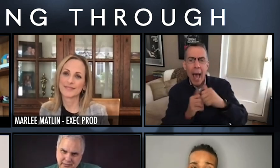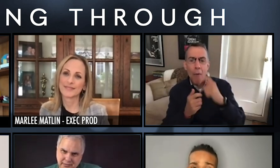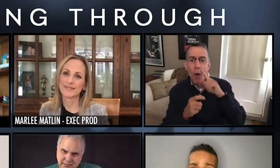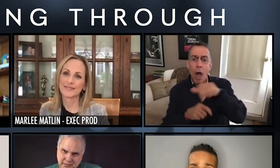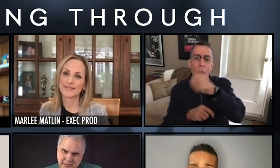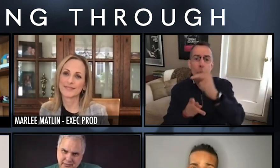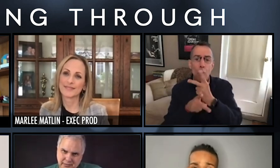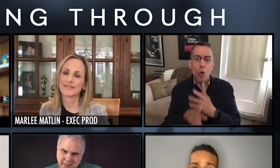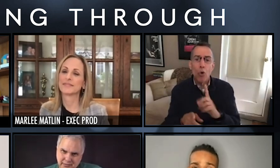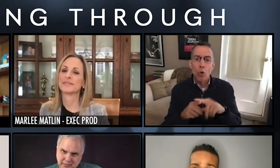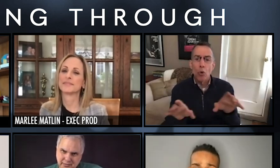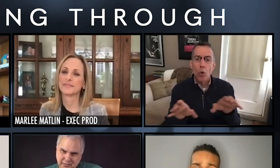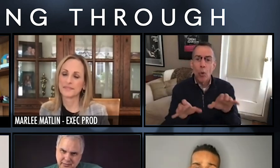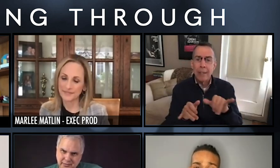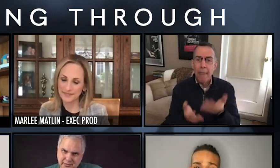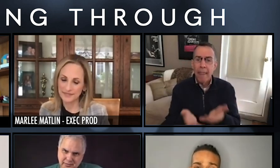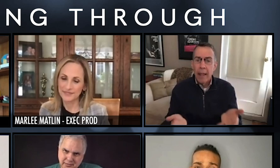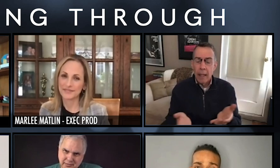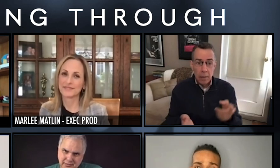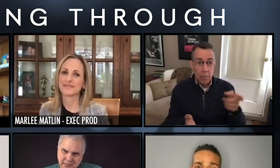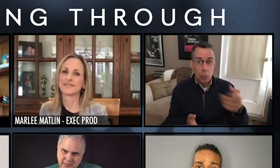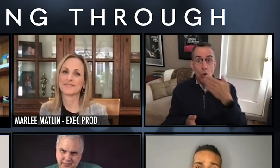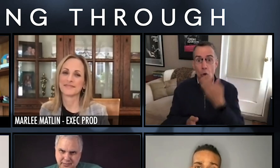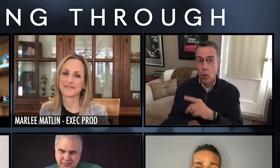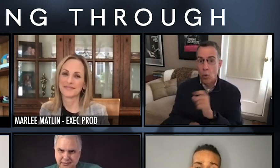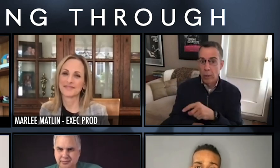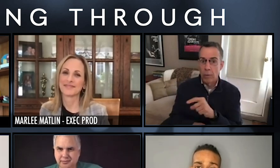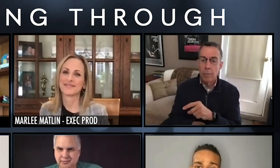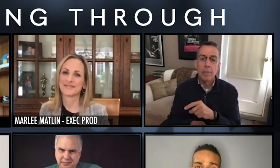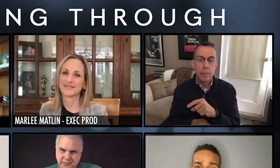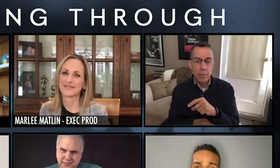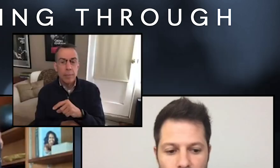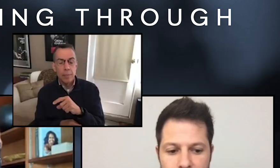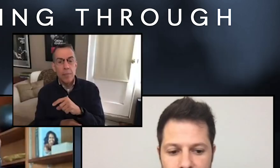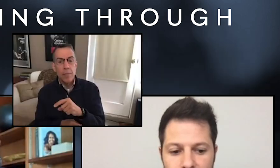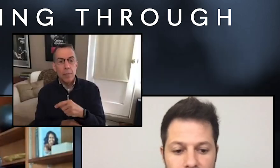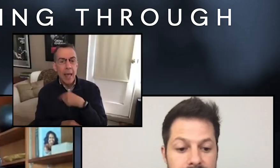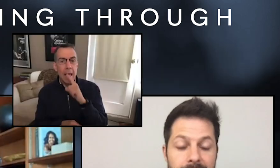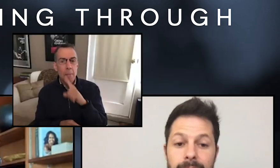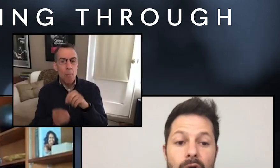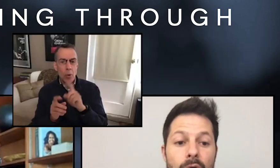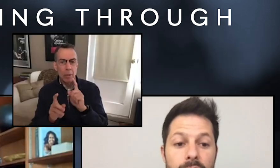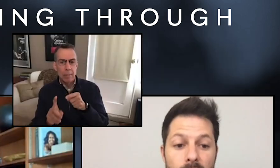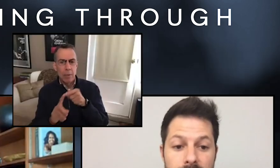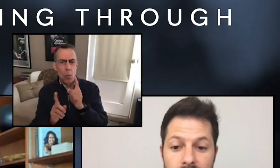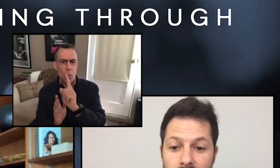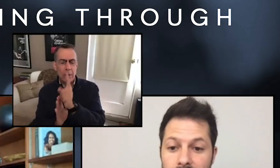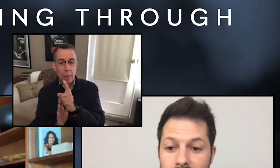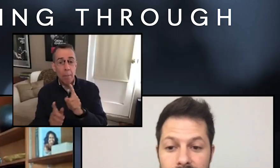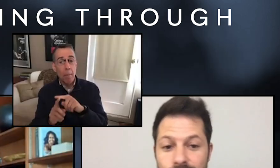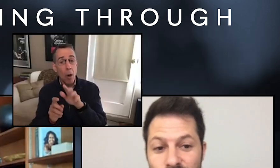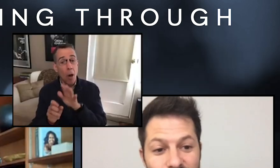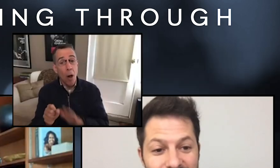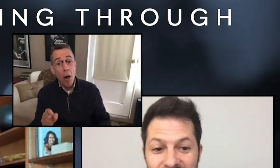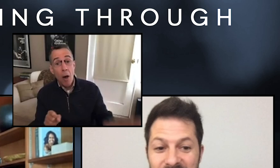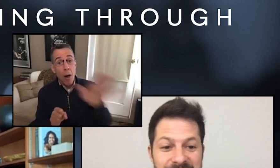Doug: Yeah. You know, Coleman, that's a really great question. I'll answer that more specifically in a second, but overarching, and you well know this